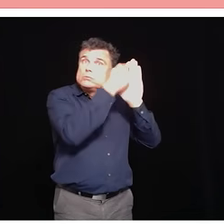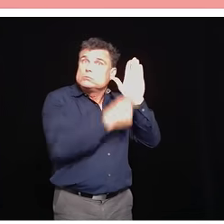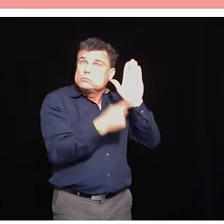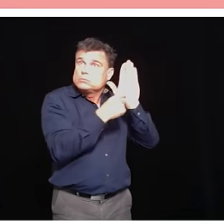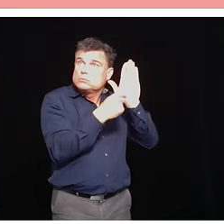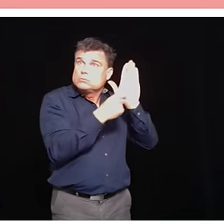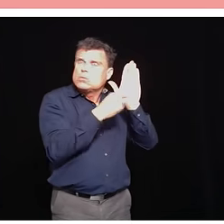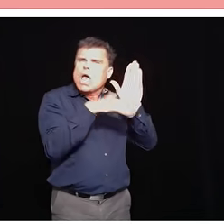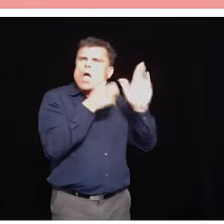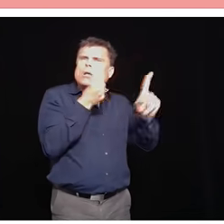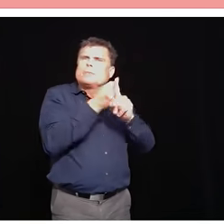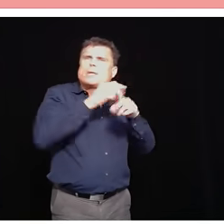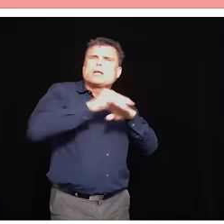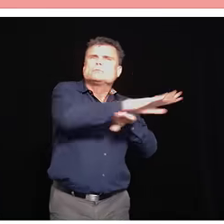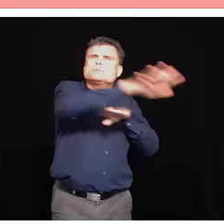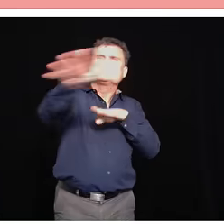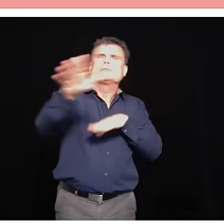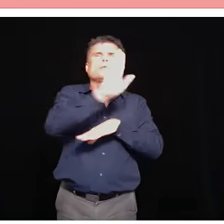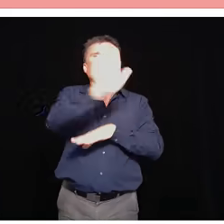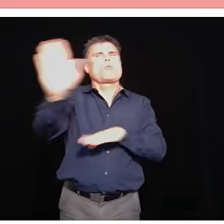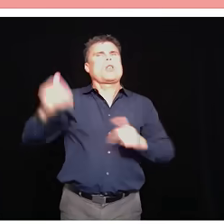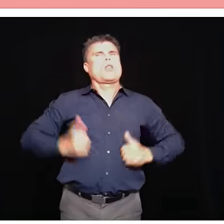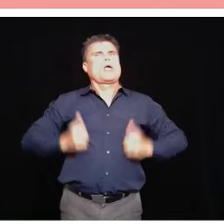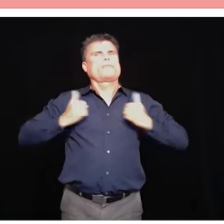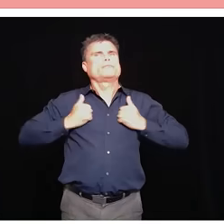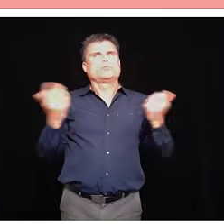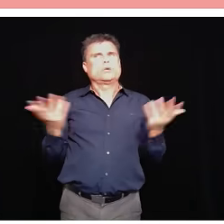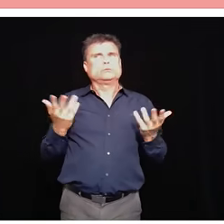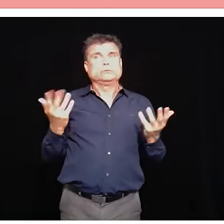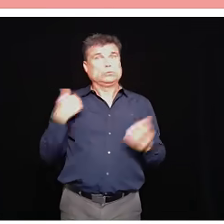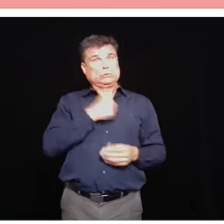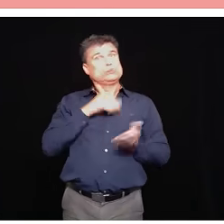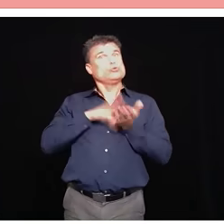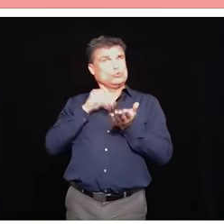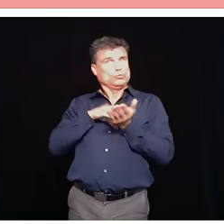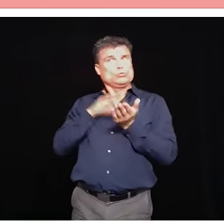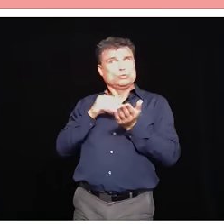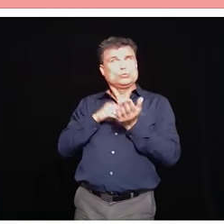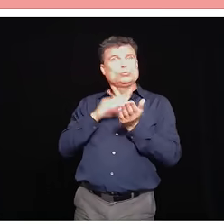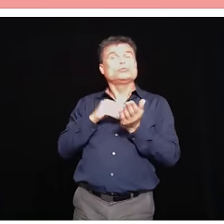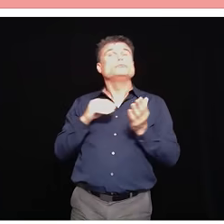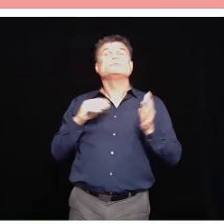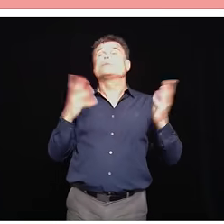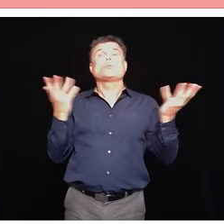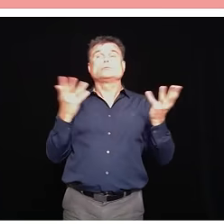. It is a measure that allows us to compare in other jurisdictions in Canada or the unit